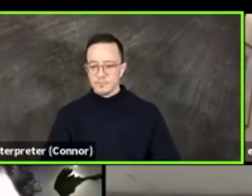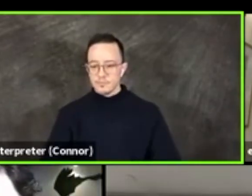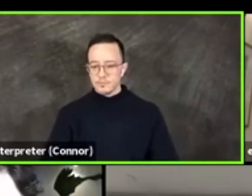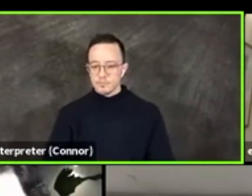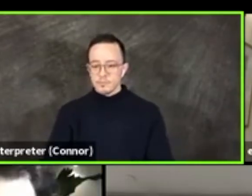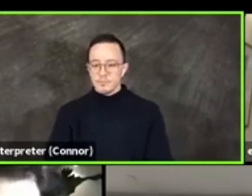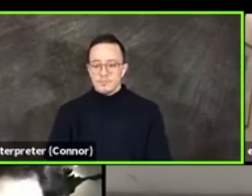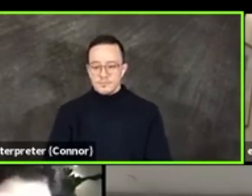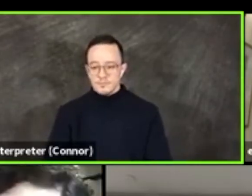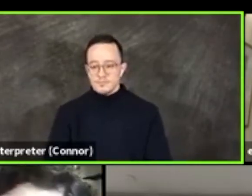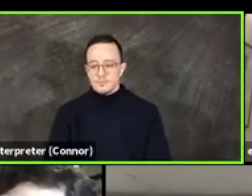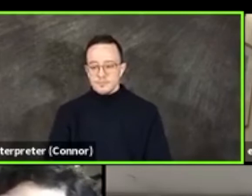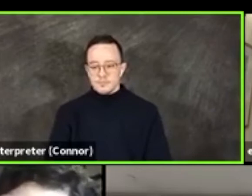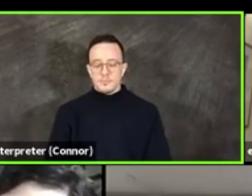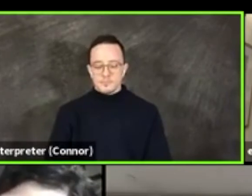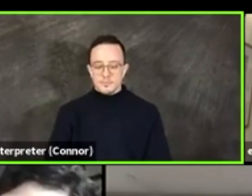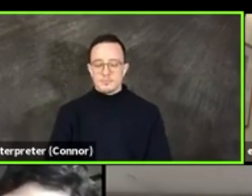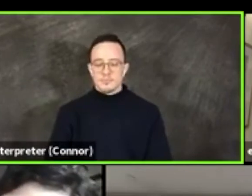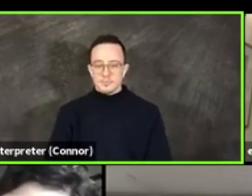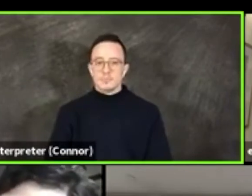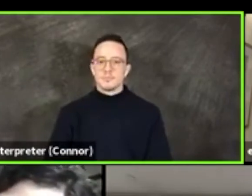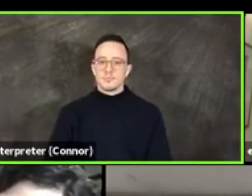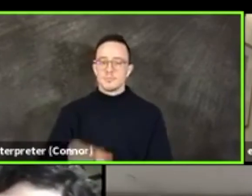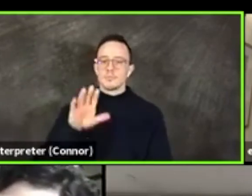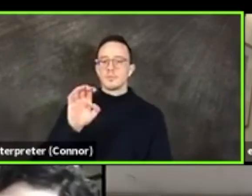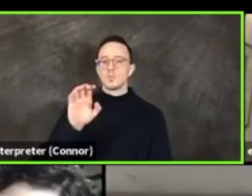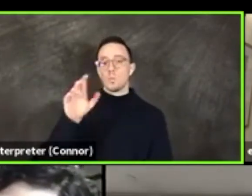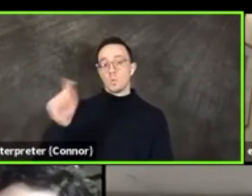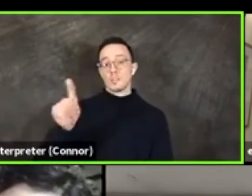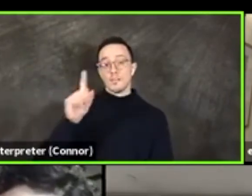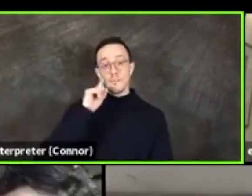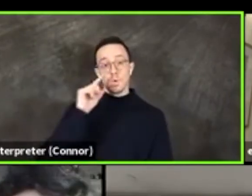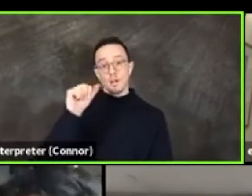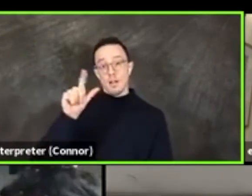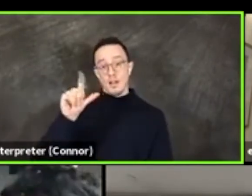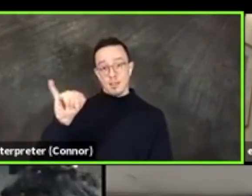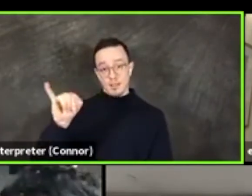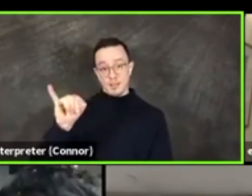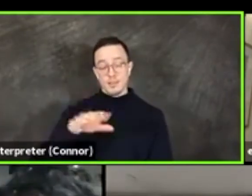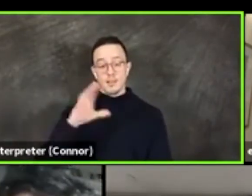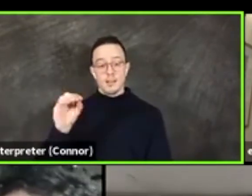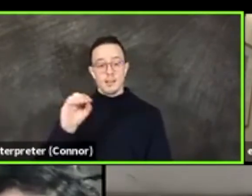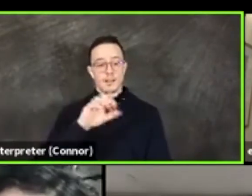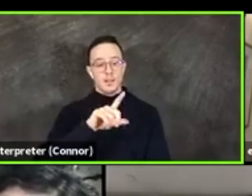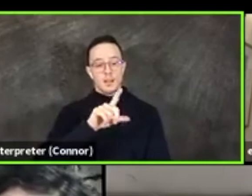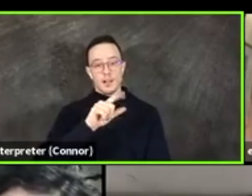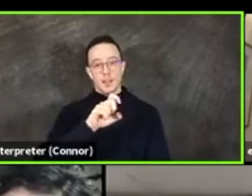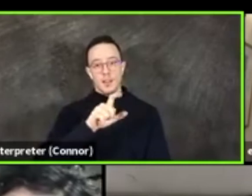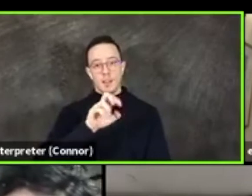I HAVE A QUESTION FOR YOU TWO. BUT, ALSO, I THINK, THE CONVERSATION